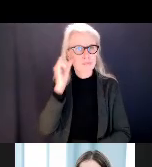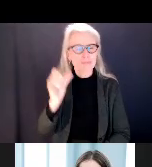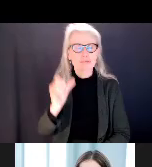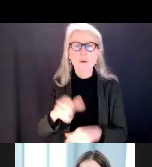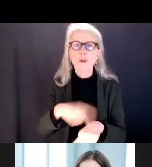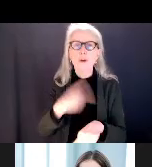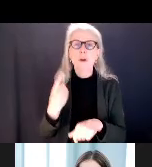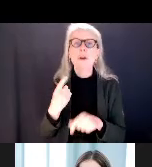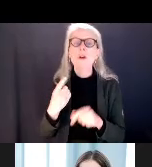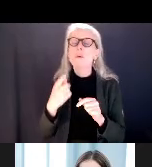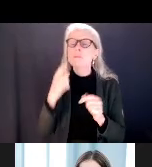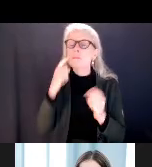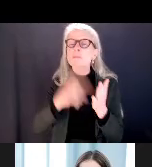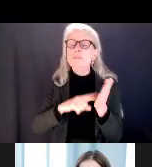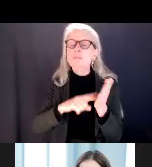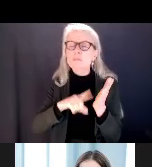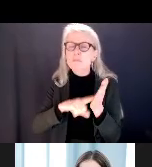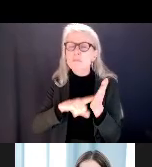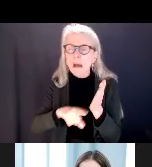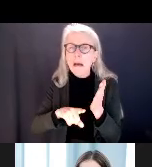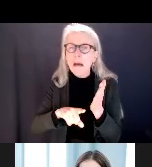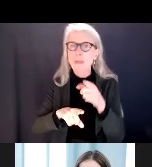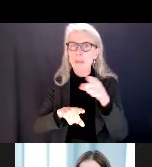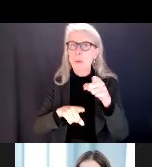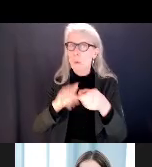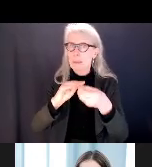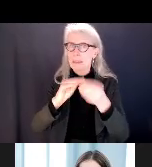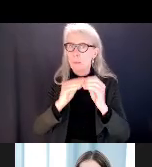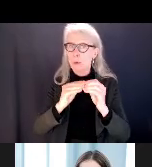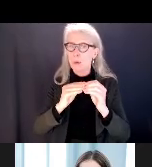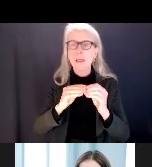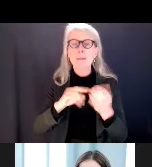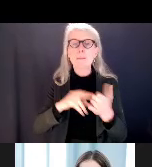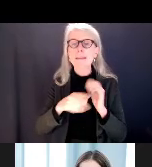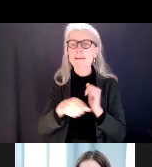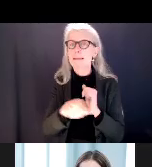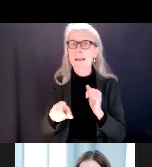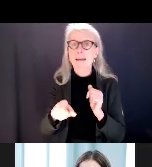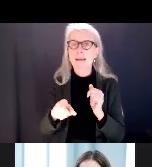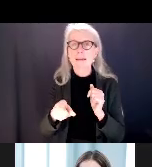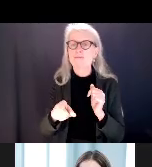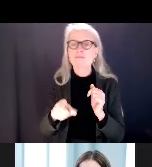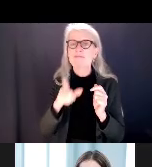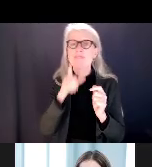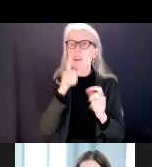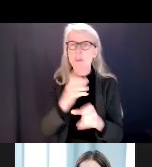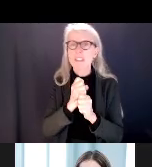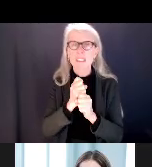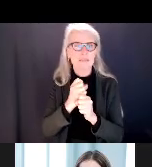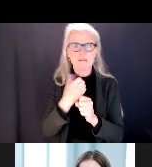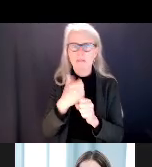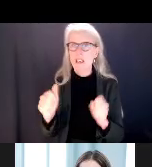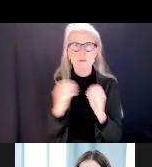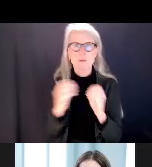reached those high numbers, they didn't actually receive care. They aged out of the system and were